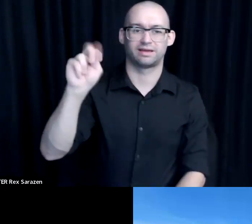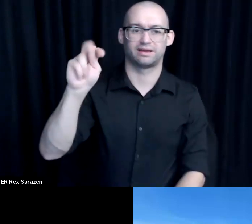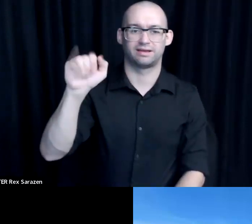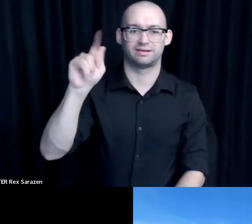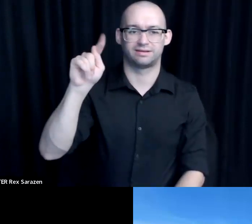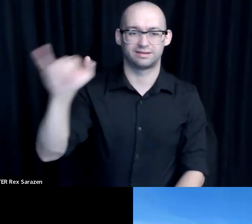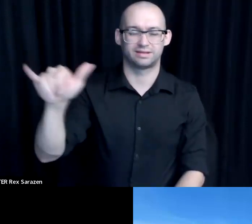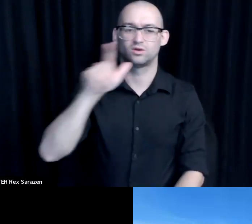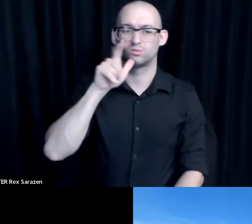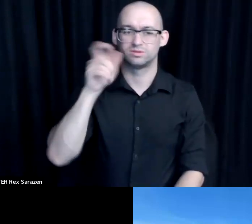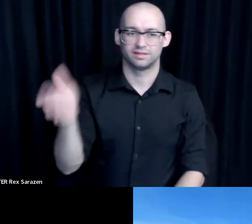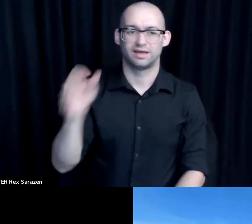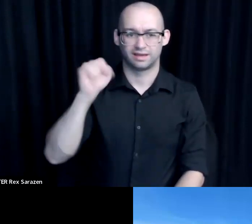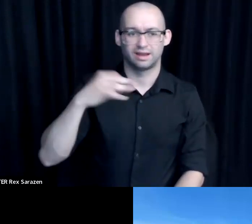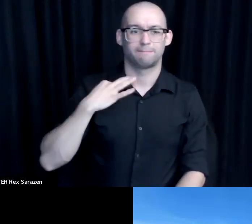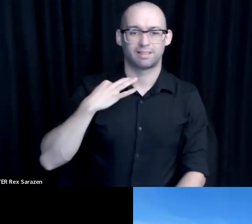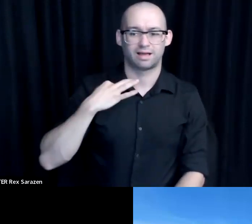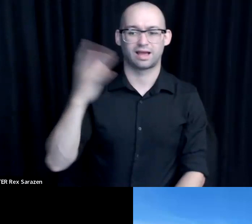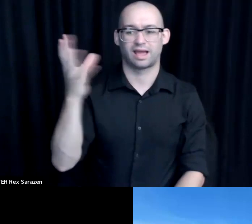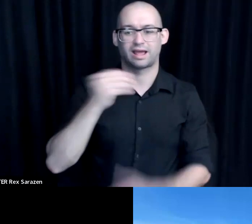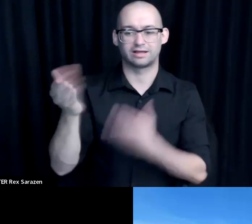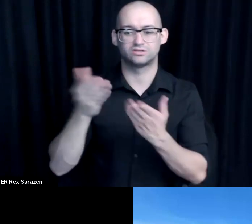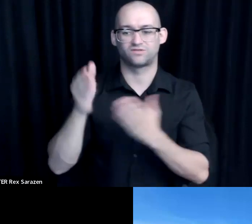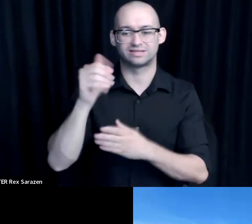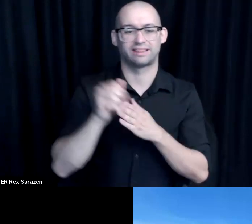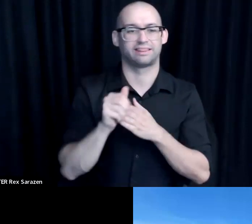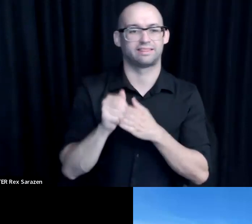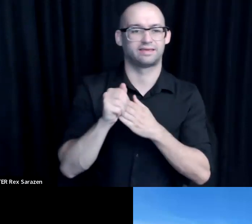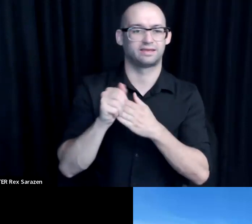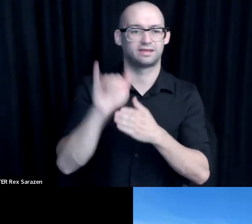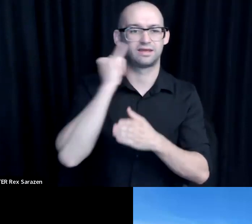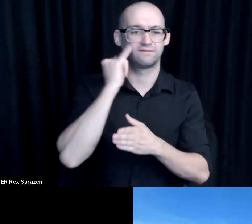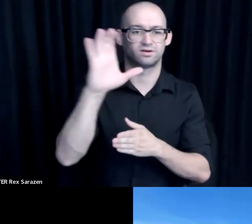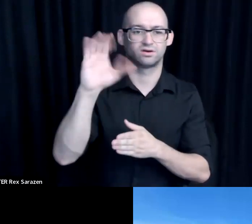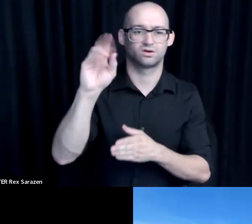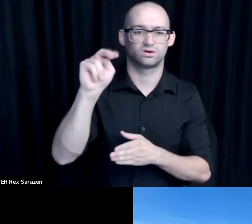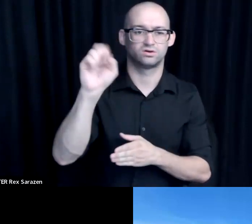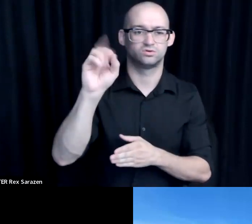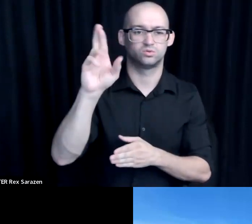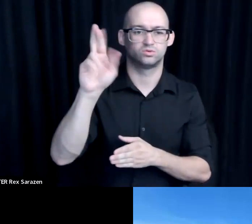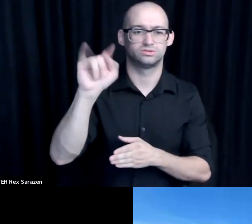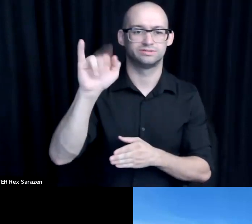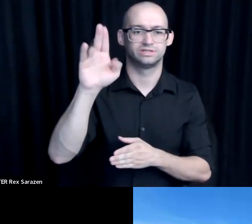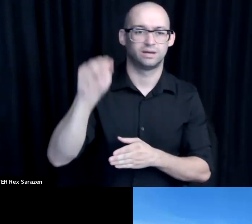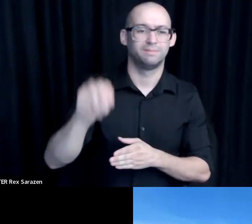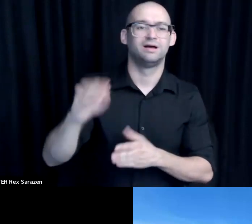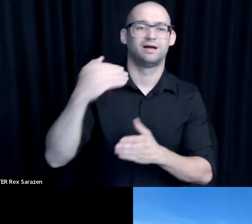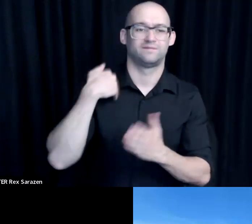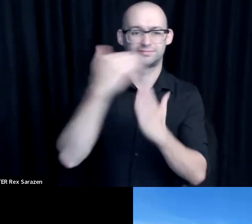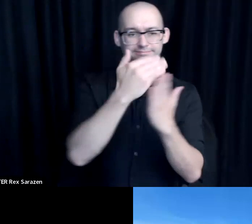but also serve as the lead. If it's consortium, includes those that I listed in the the chat,